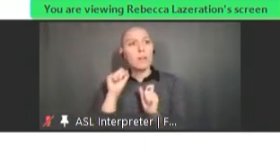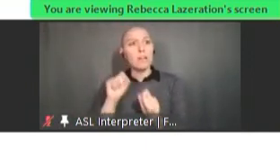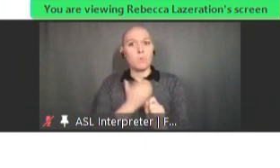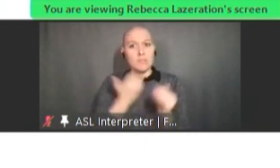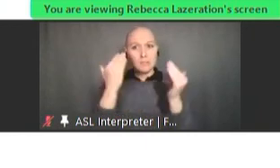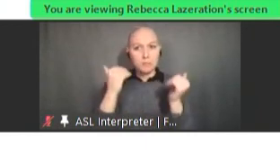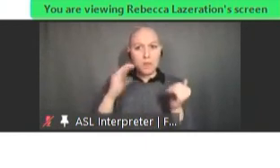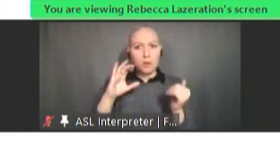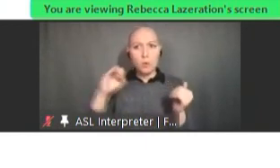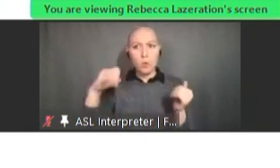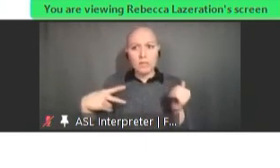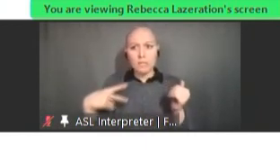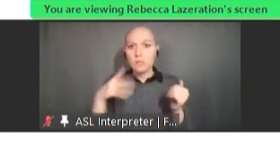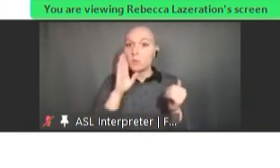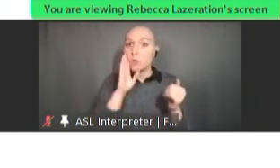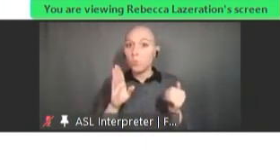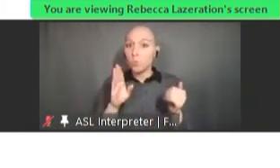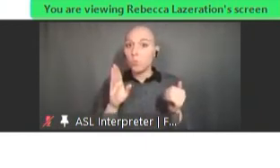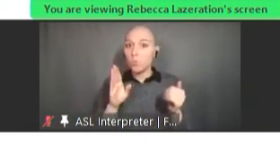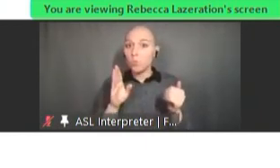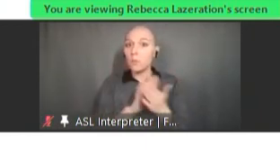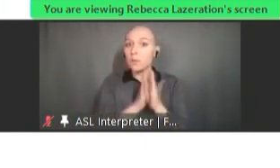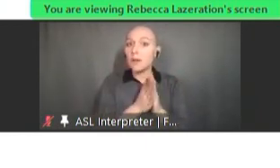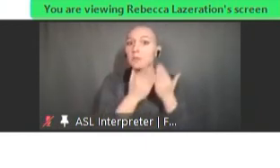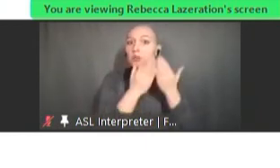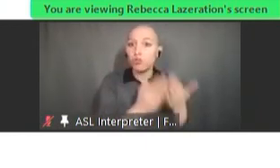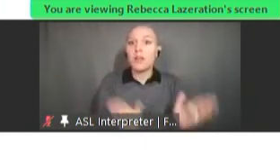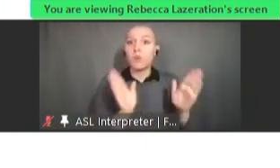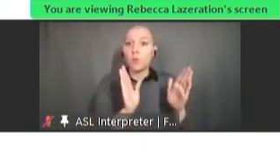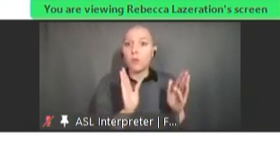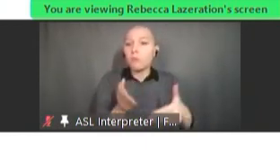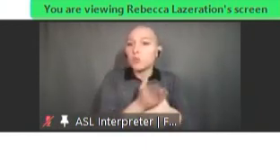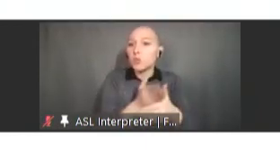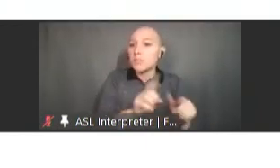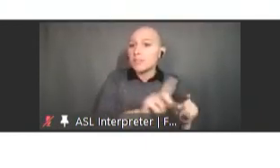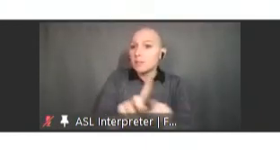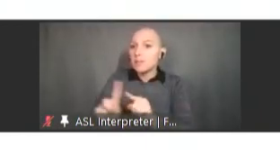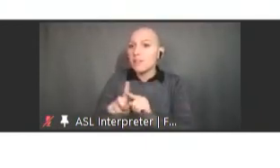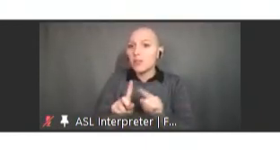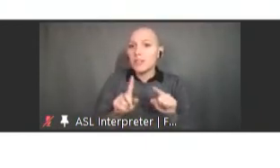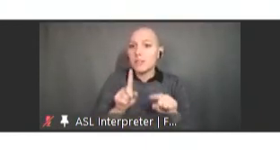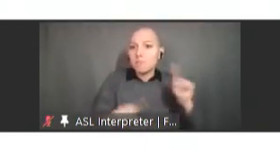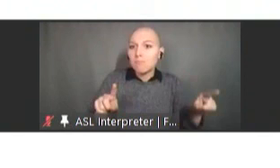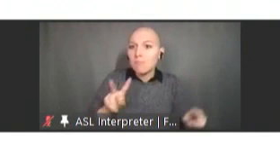generalizable between variants, and if you're using a variant specific assay that